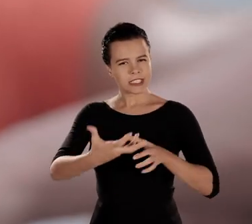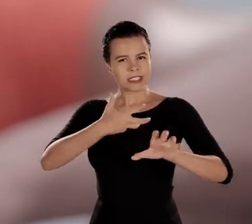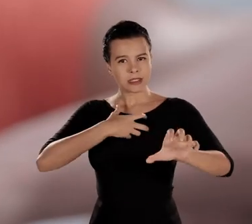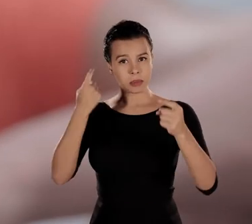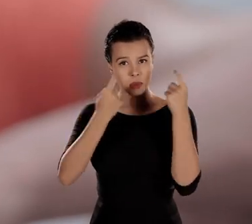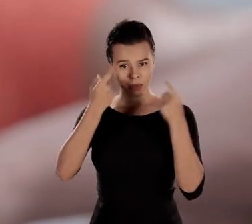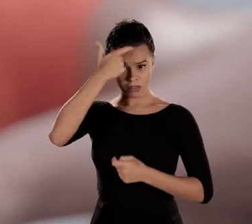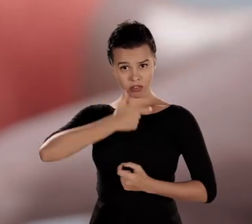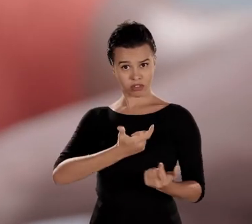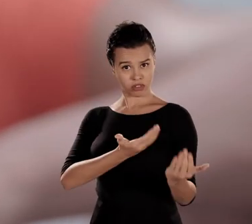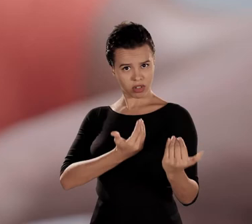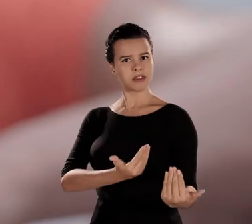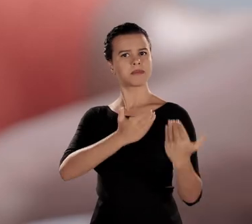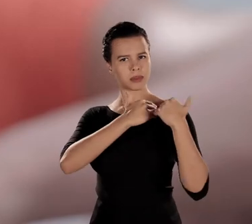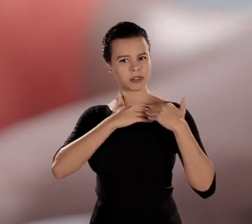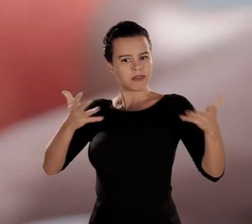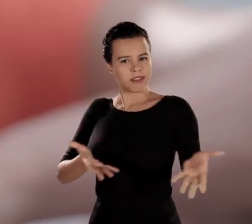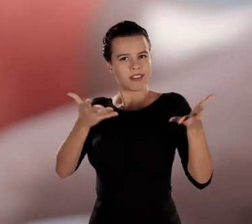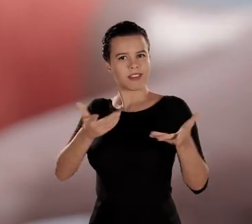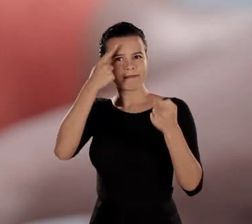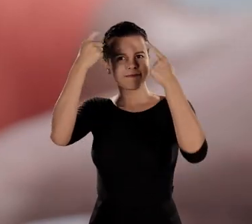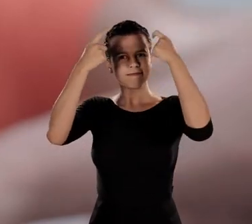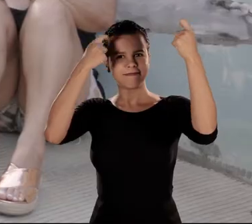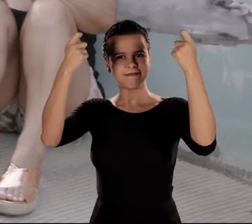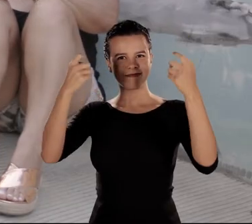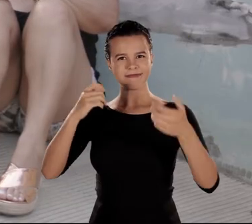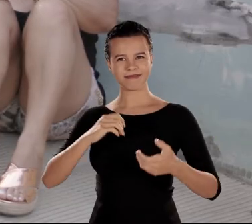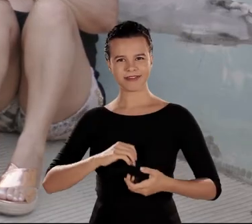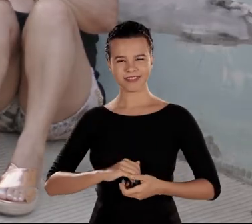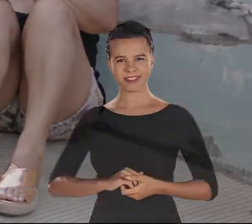There's motivation and creativity in youth.